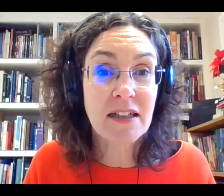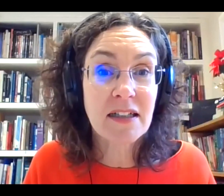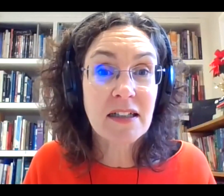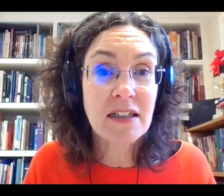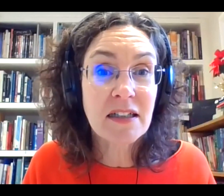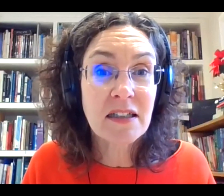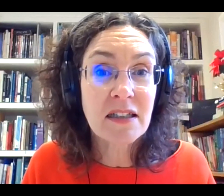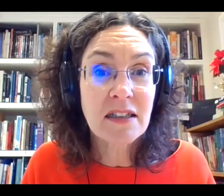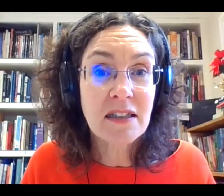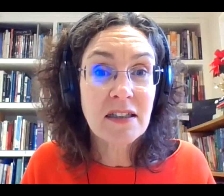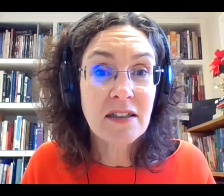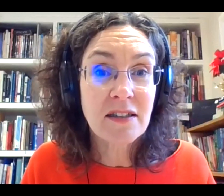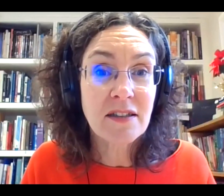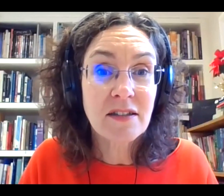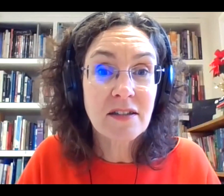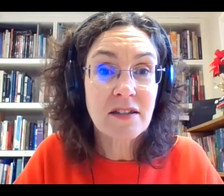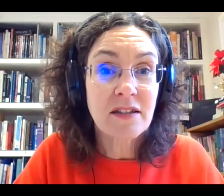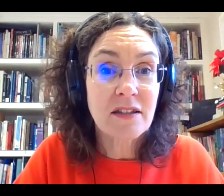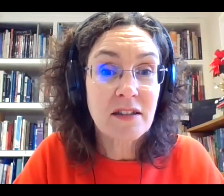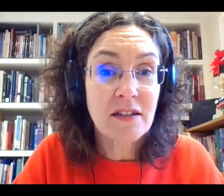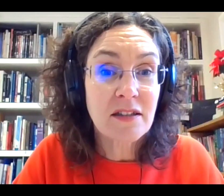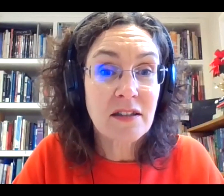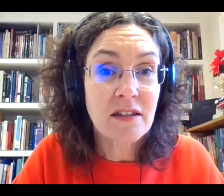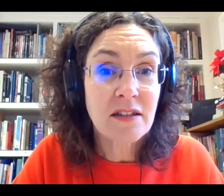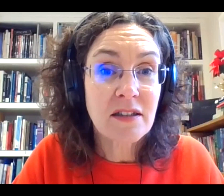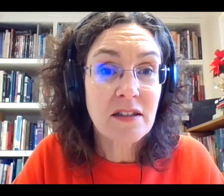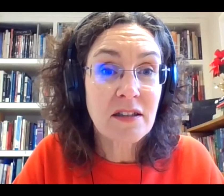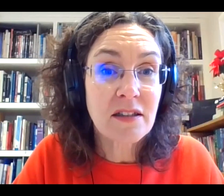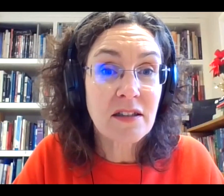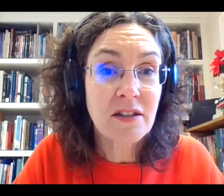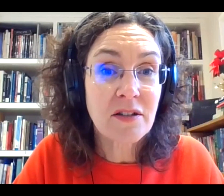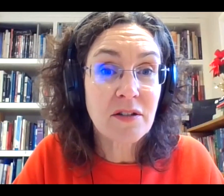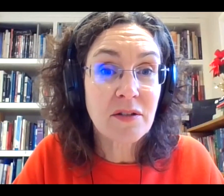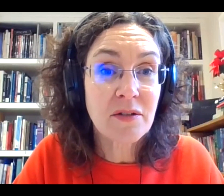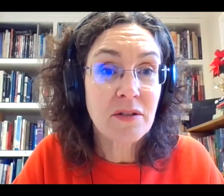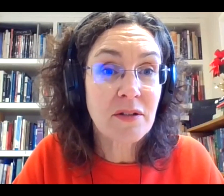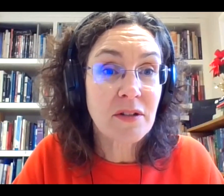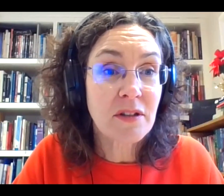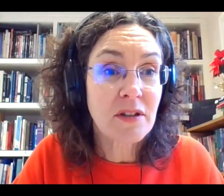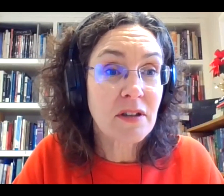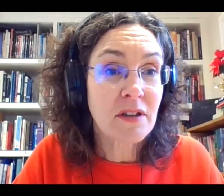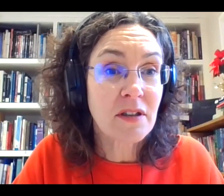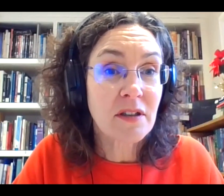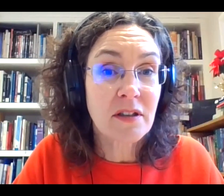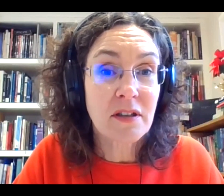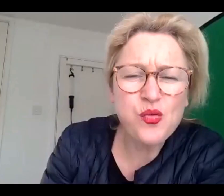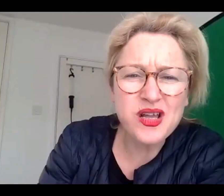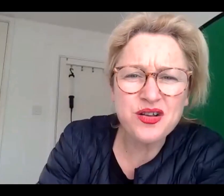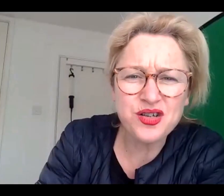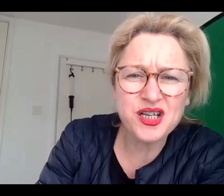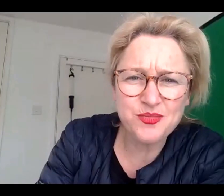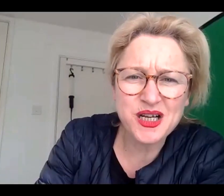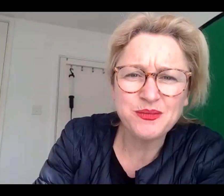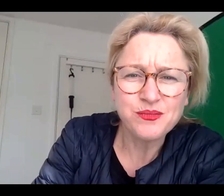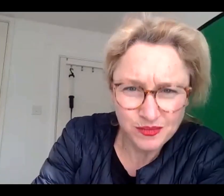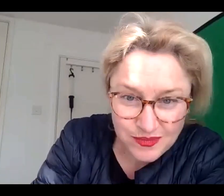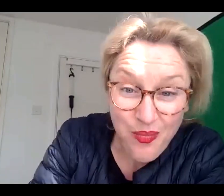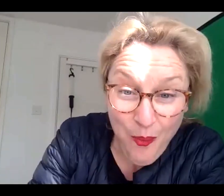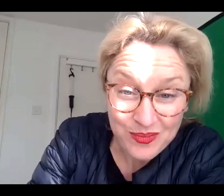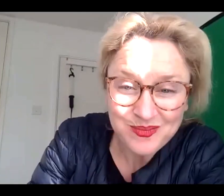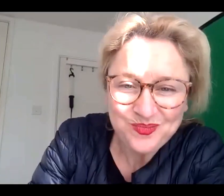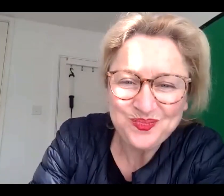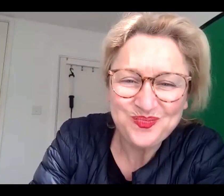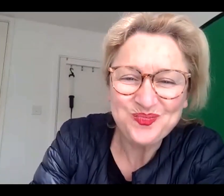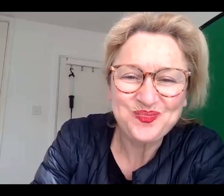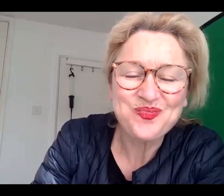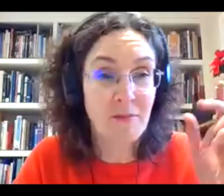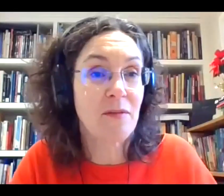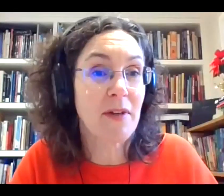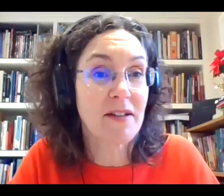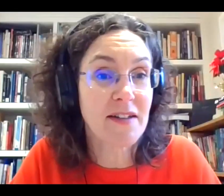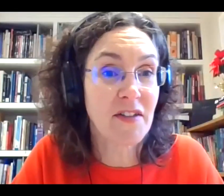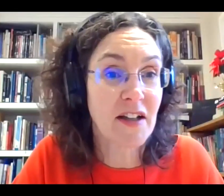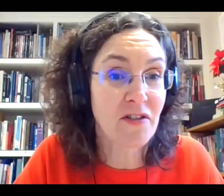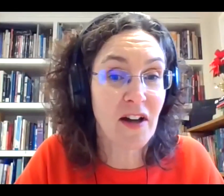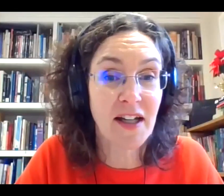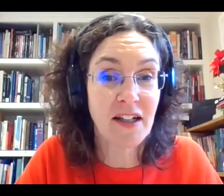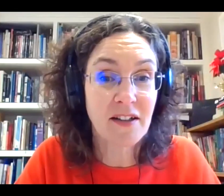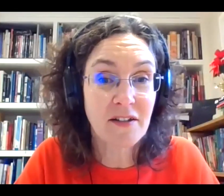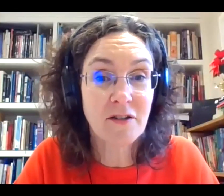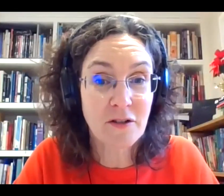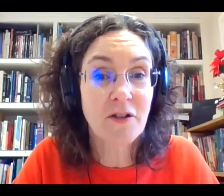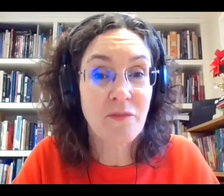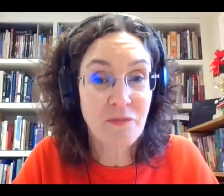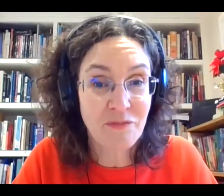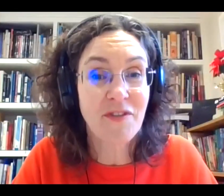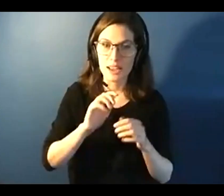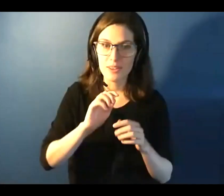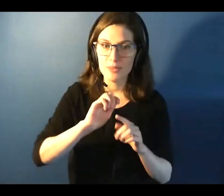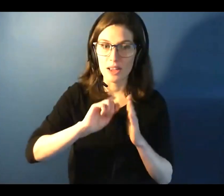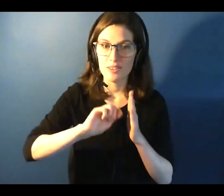Amanda: No, we can see Isabelle. Úna: Okay, I mustn't be able to see it that's me. Isabelle: Sorry, I've